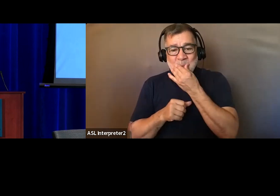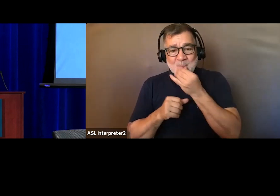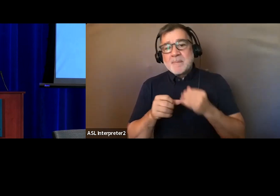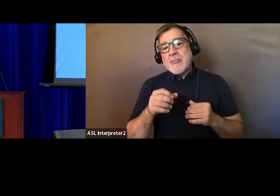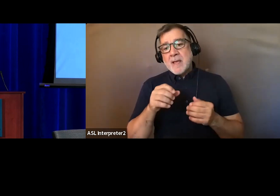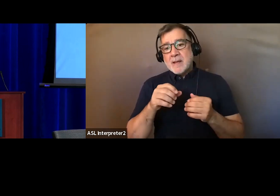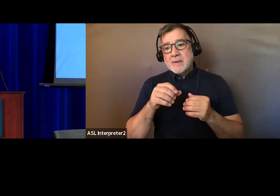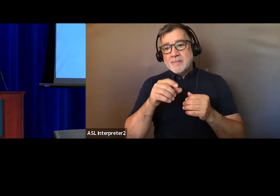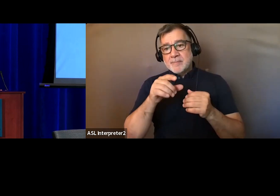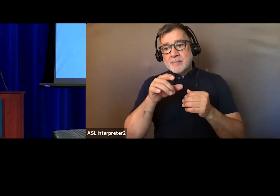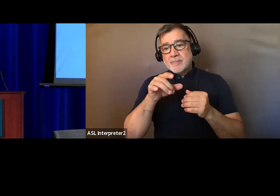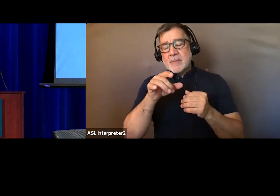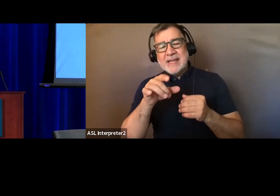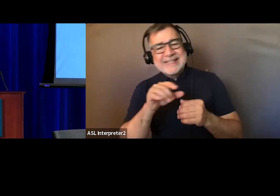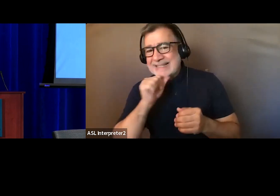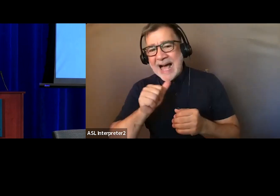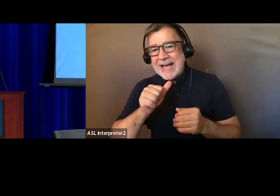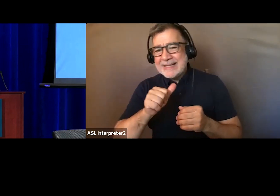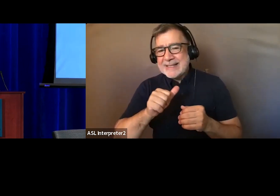and not as a rate per square foot that was always confusing to people